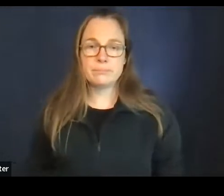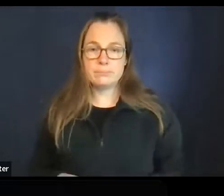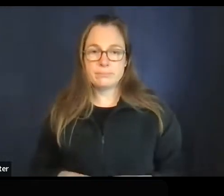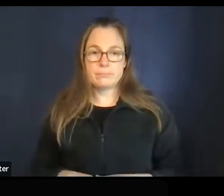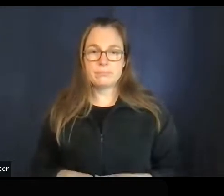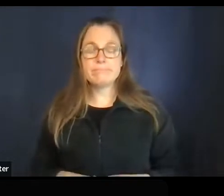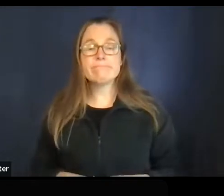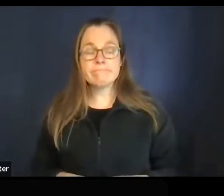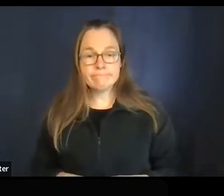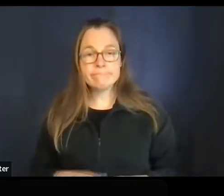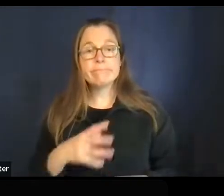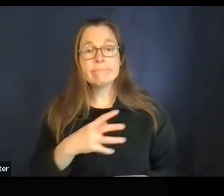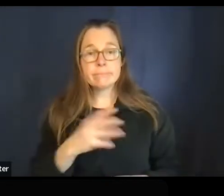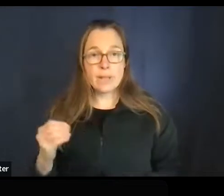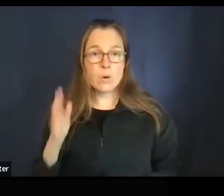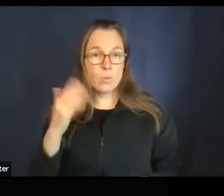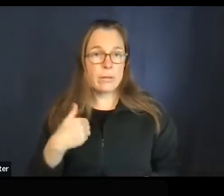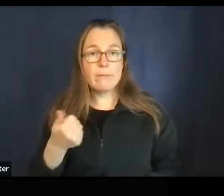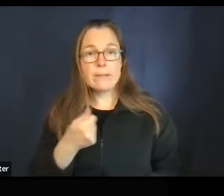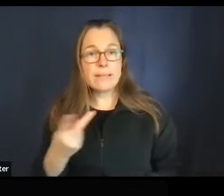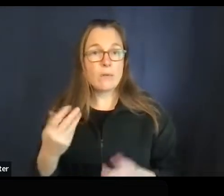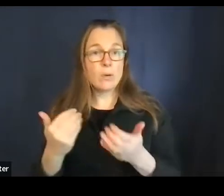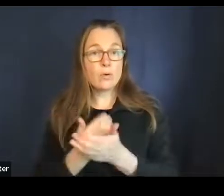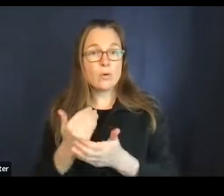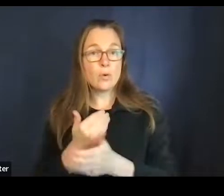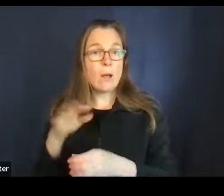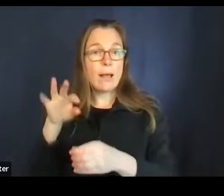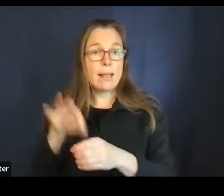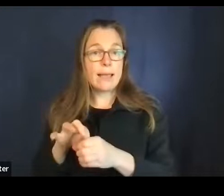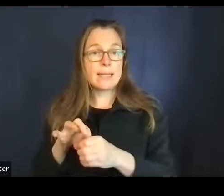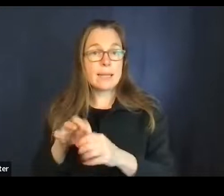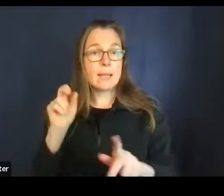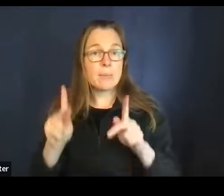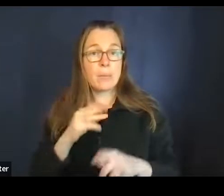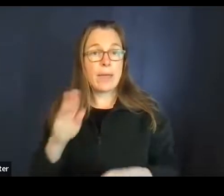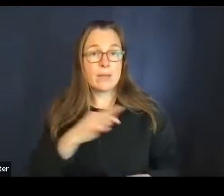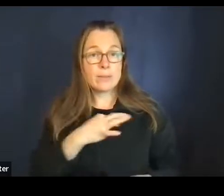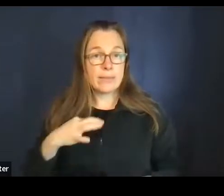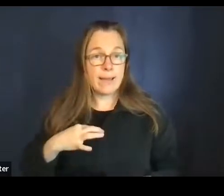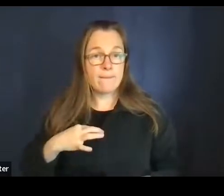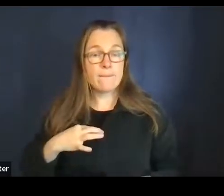Finally, since there will be several new elected officials and their staff and these new positions will have roles not currently part